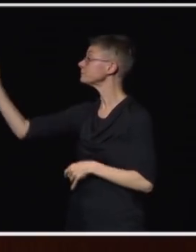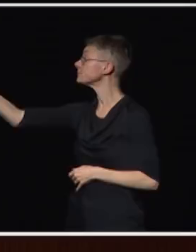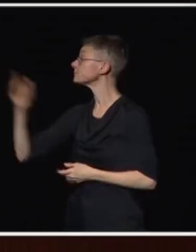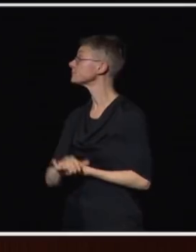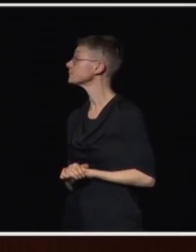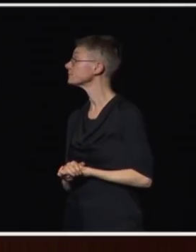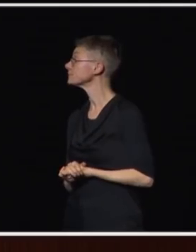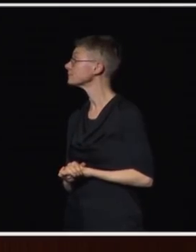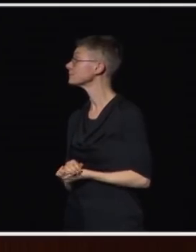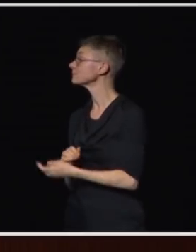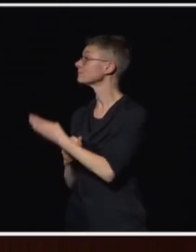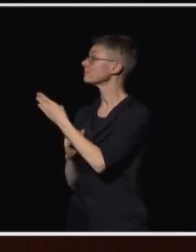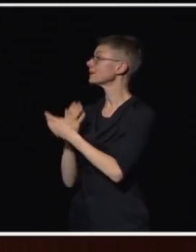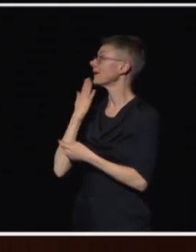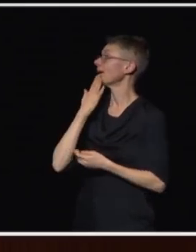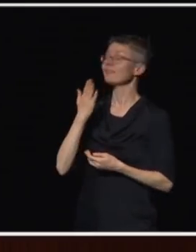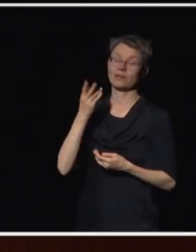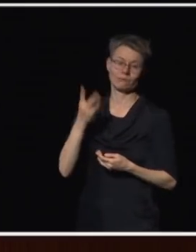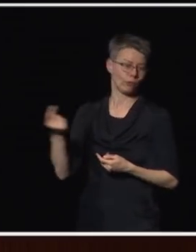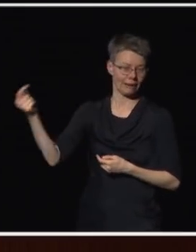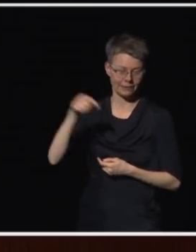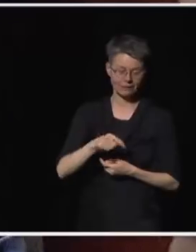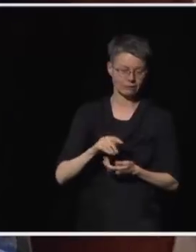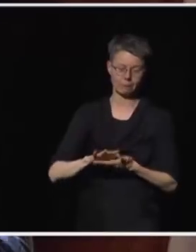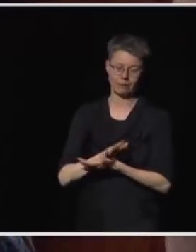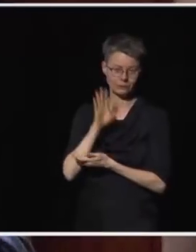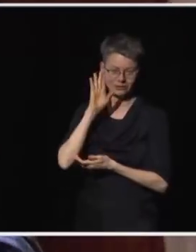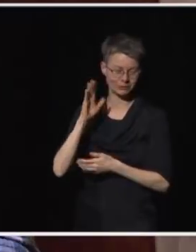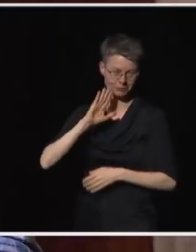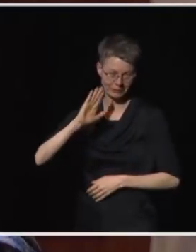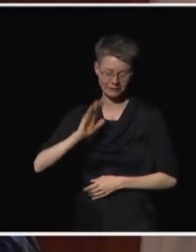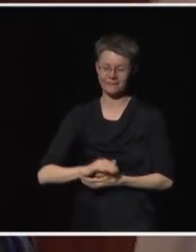Thank you so much, again, for coming out. It's a real honour to hear you speak.